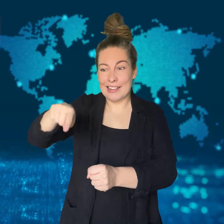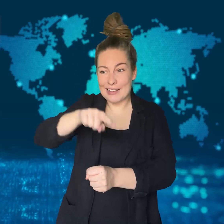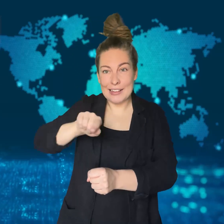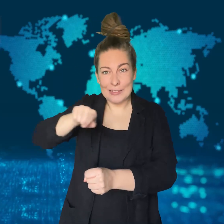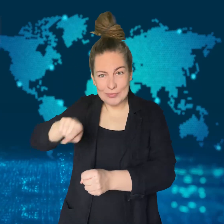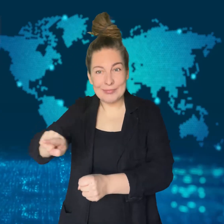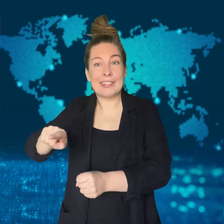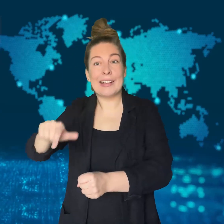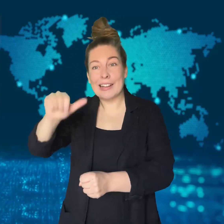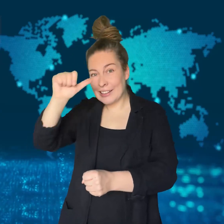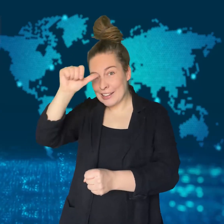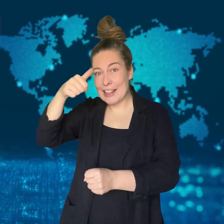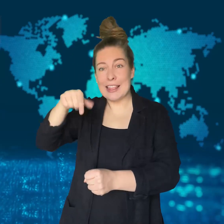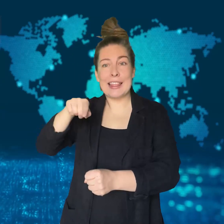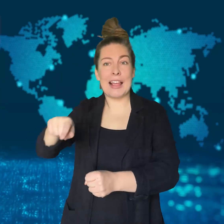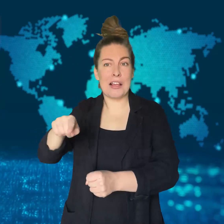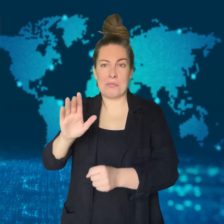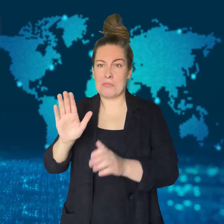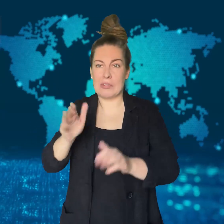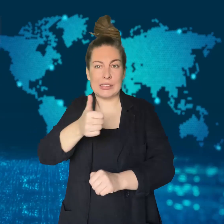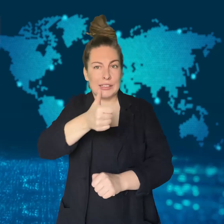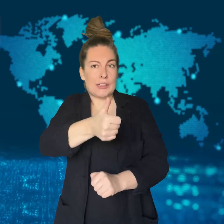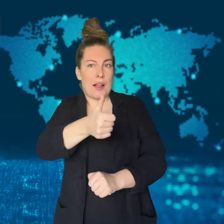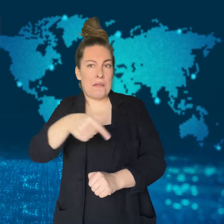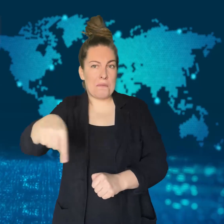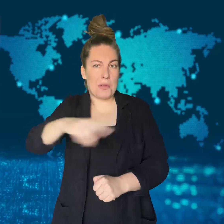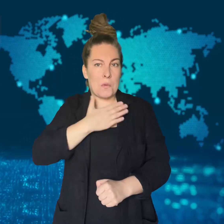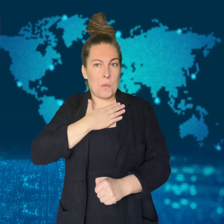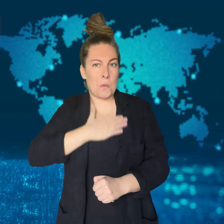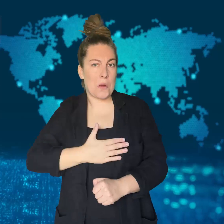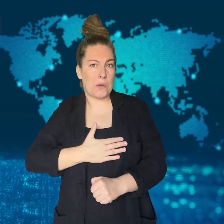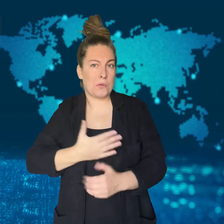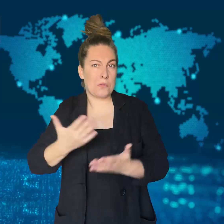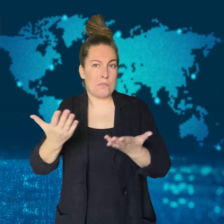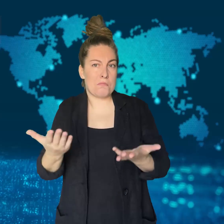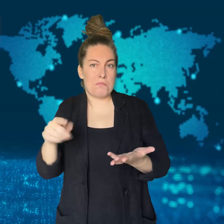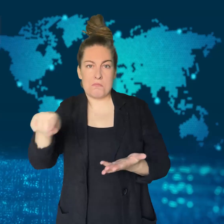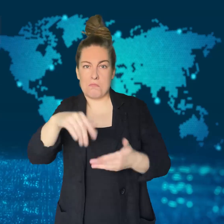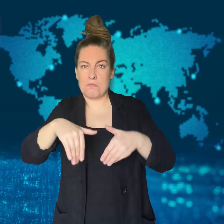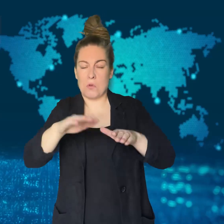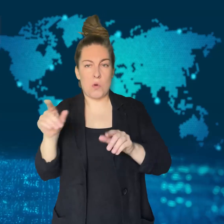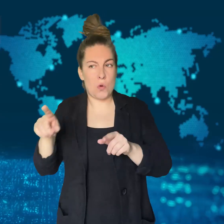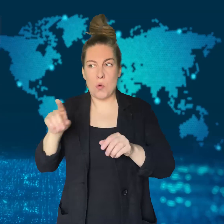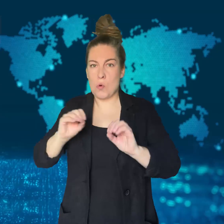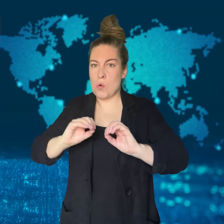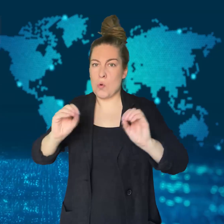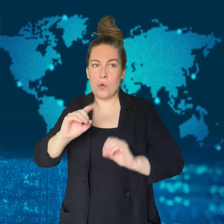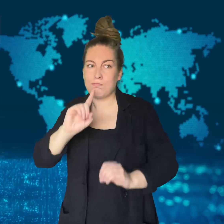had not been expelled by Canada,